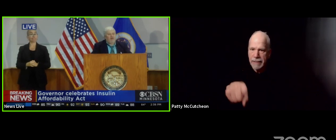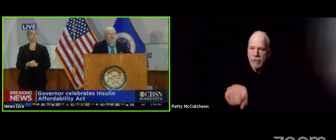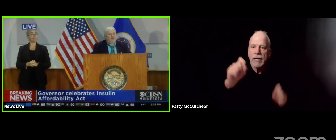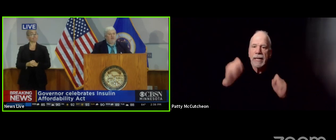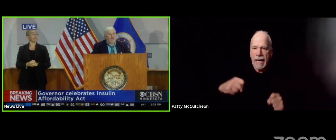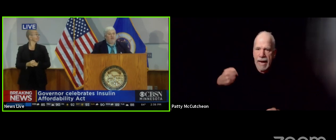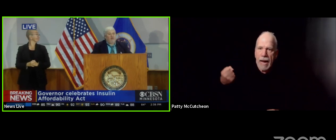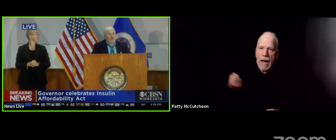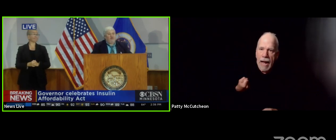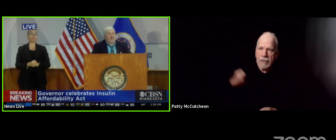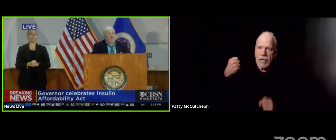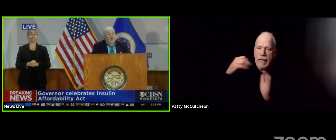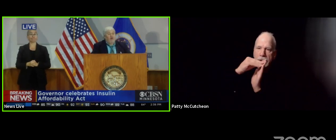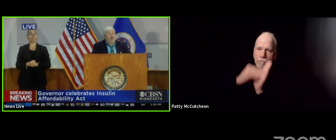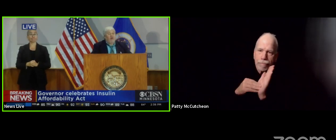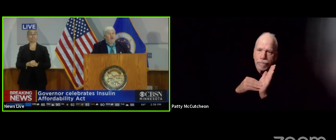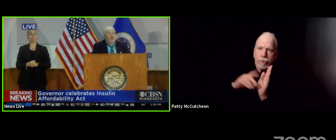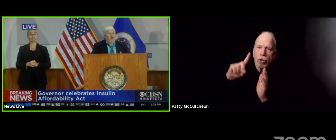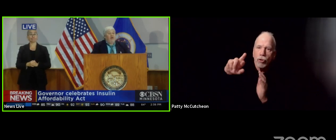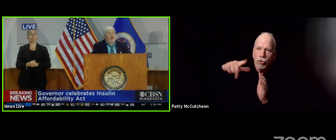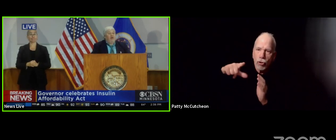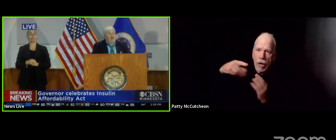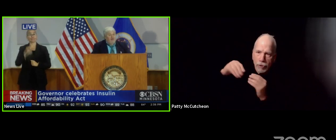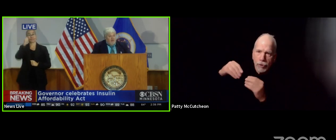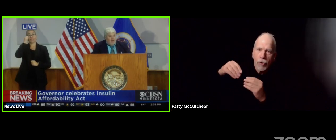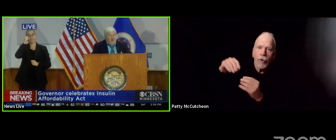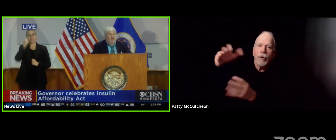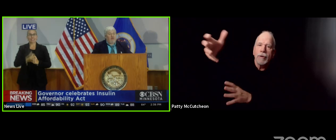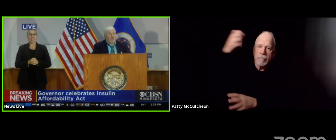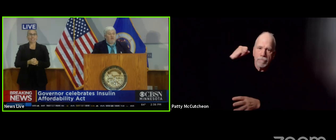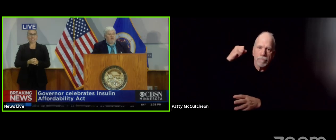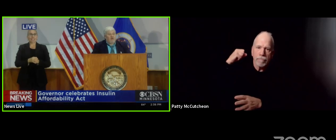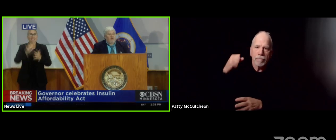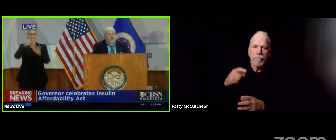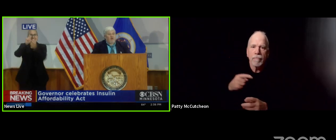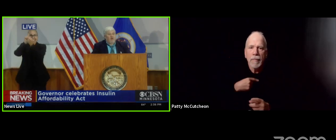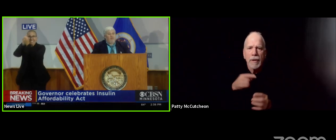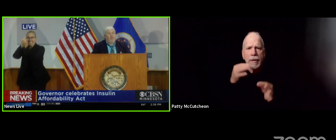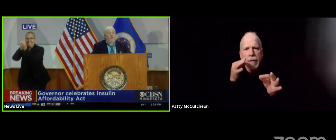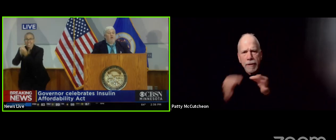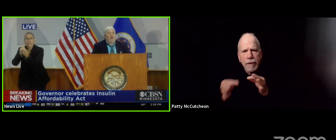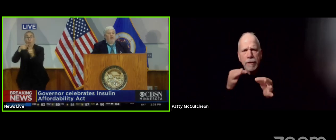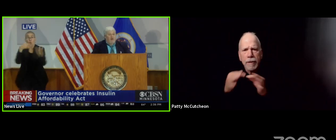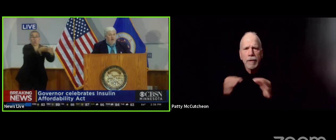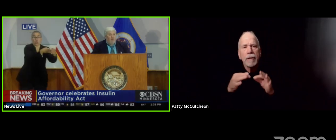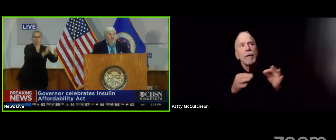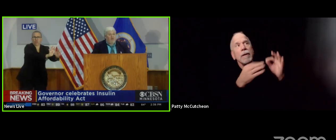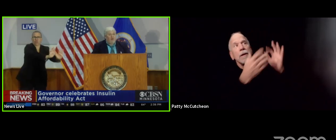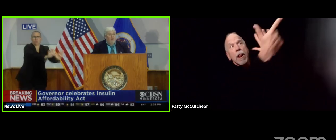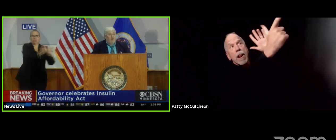INTO SPECIFICS ABOUT THE LAWSUIT. BUT I DID DISCUSS THINGS WITH MNsure THIS MORNING. WE ARE CARRYING ON WITH THIS PROGRAM.